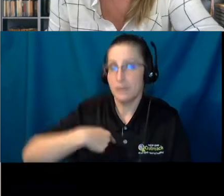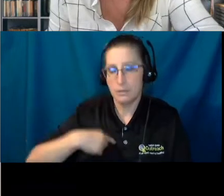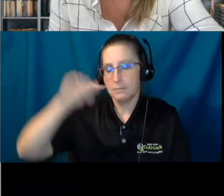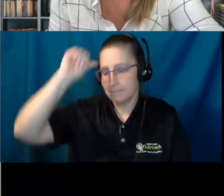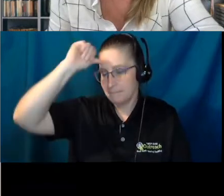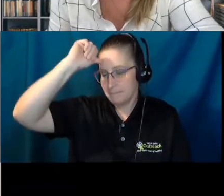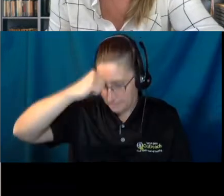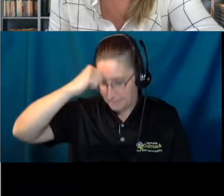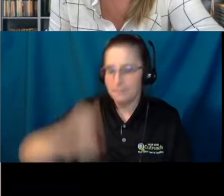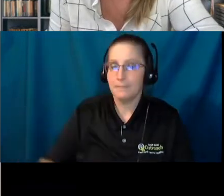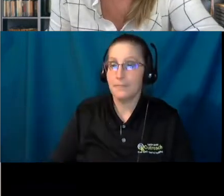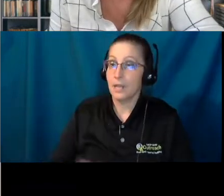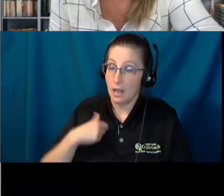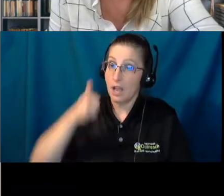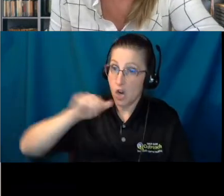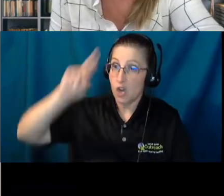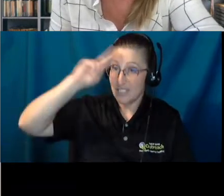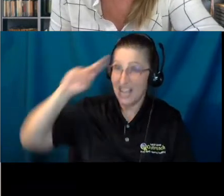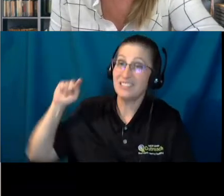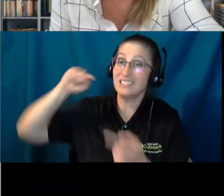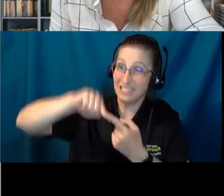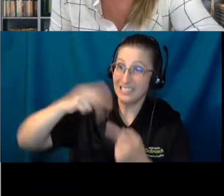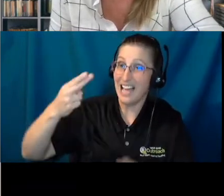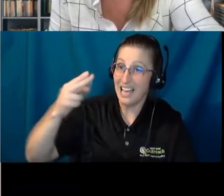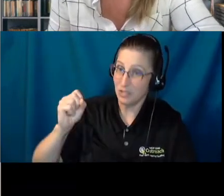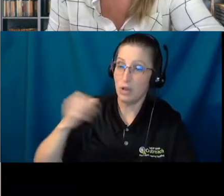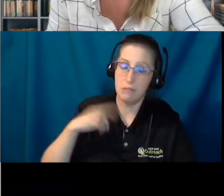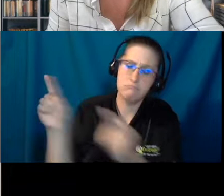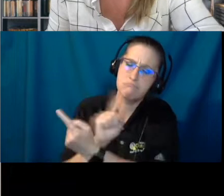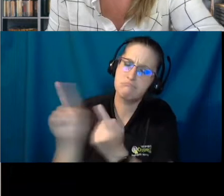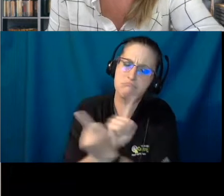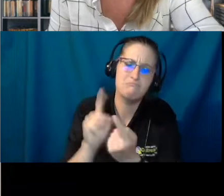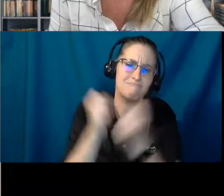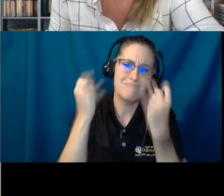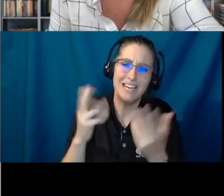up until high school and met a lot of good friends that way. And I feel like Girl Scouts